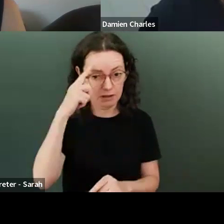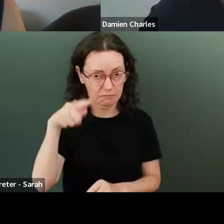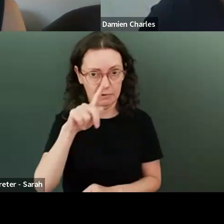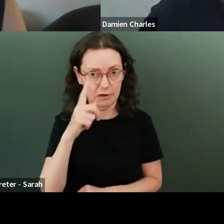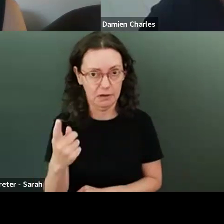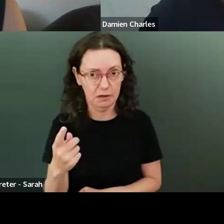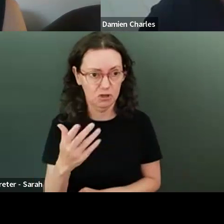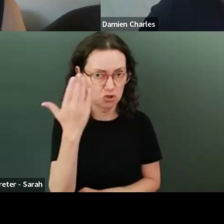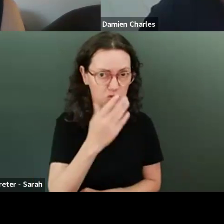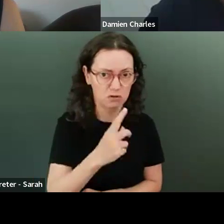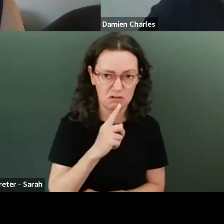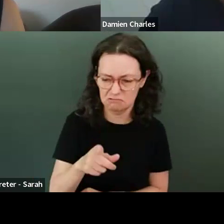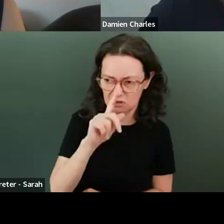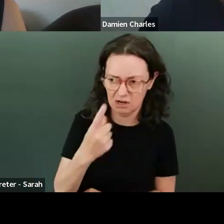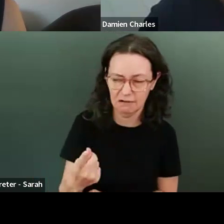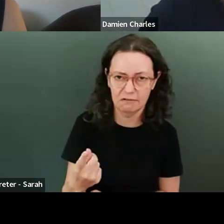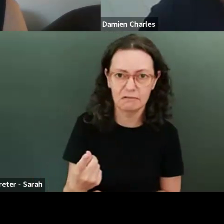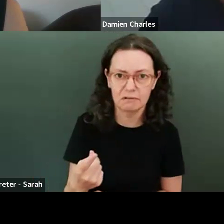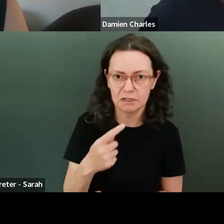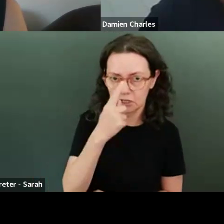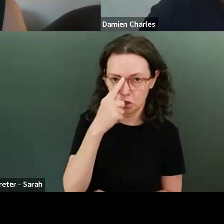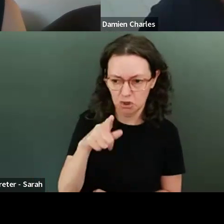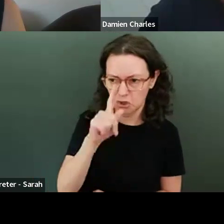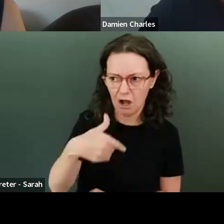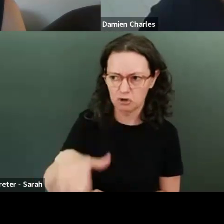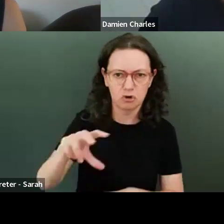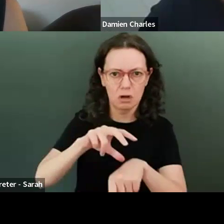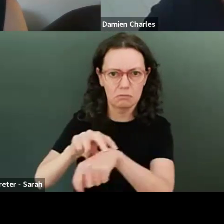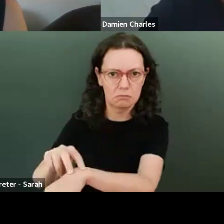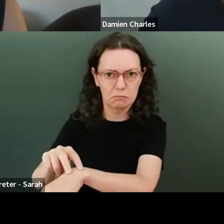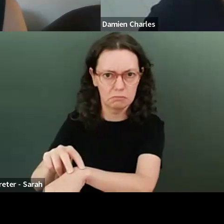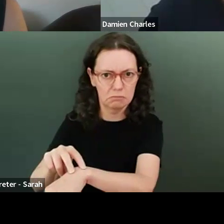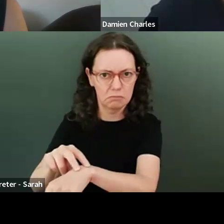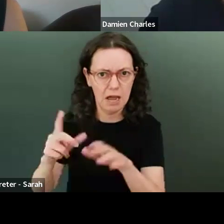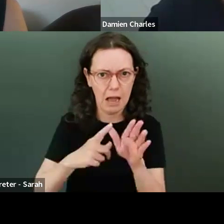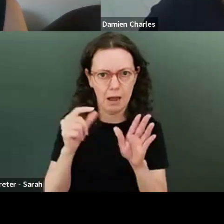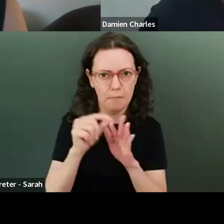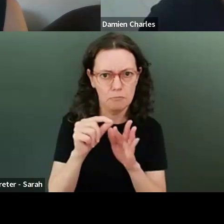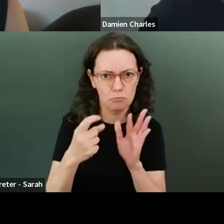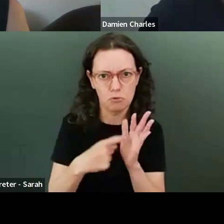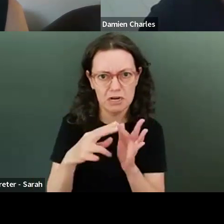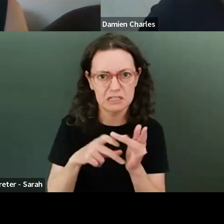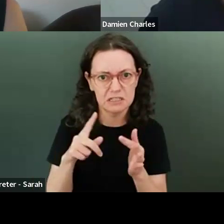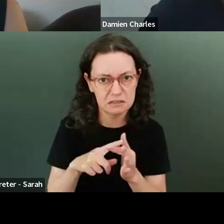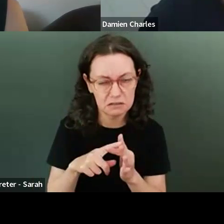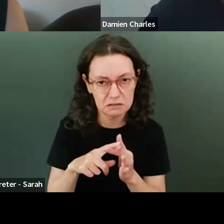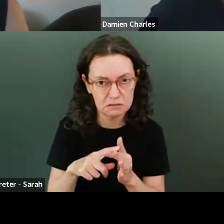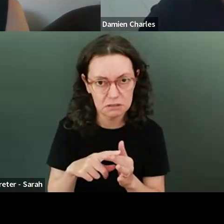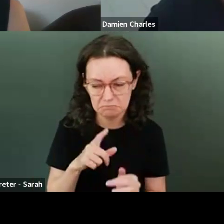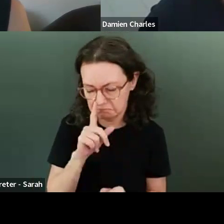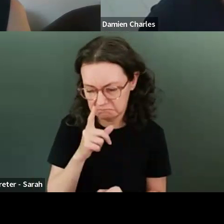school-based traineeships and apprenticeships, certainly Ticket to Work made those more available to